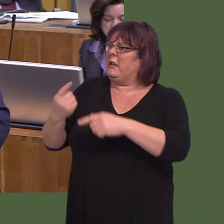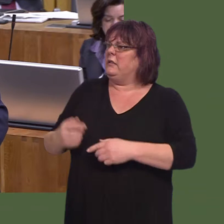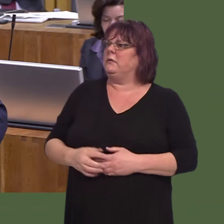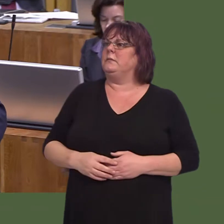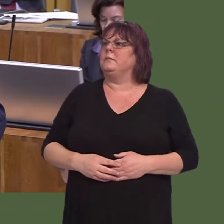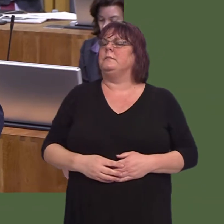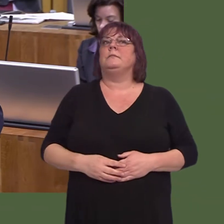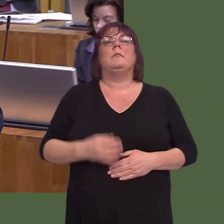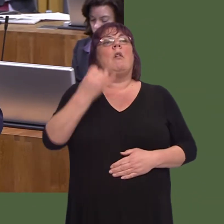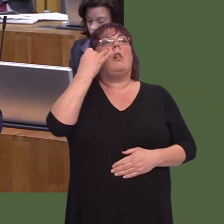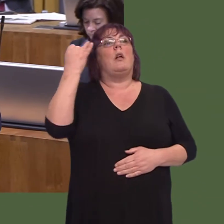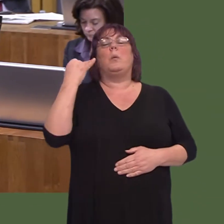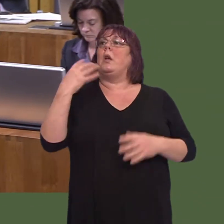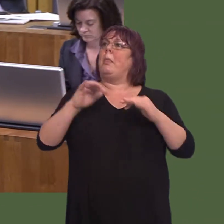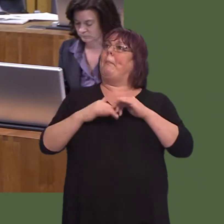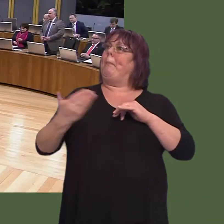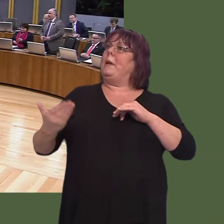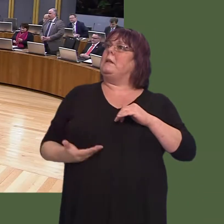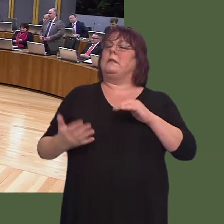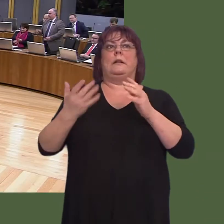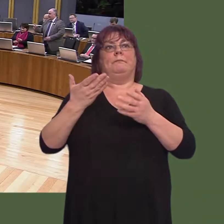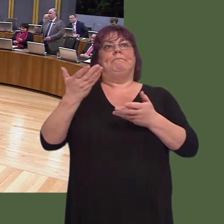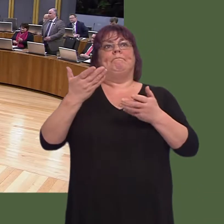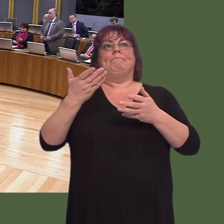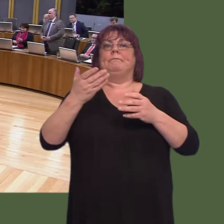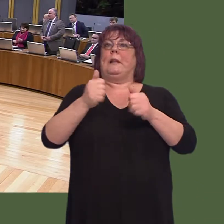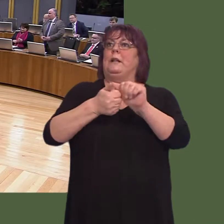But, last week, in the Economy, Infrastructure and Skills Committee, the senior civil servant